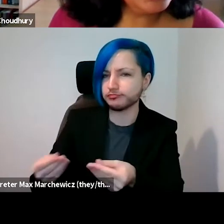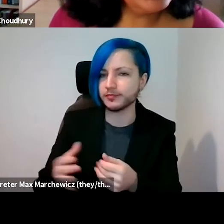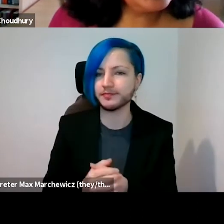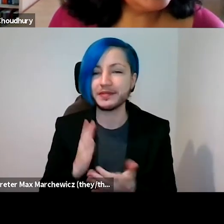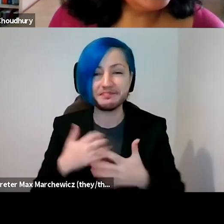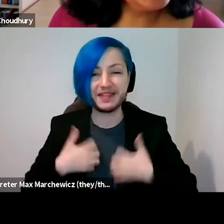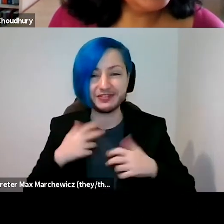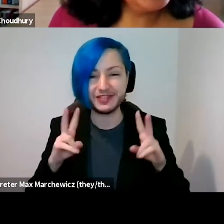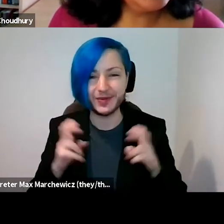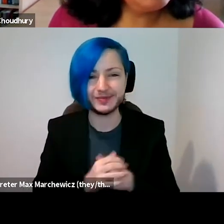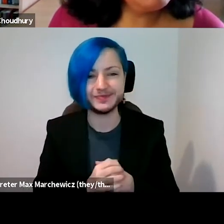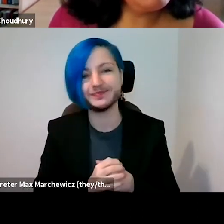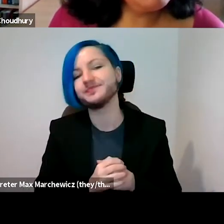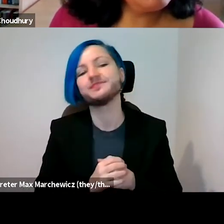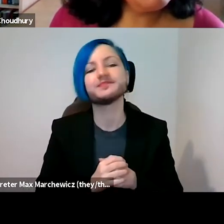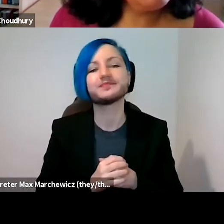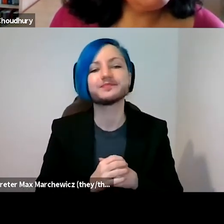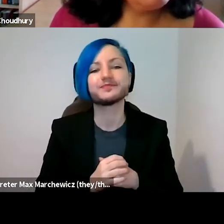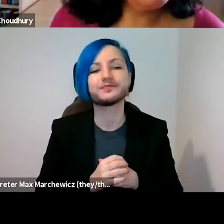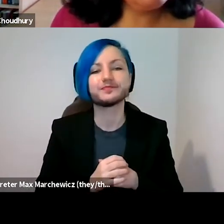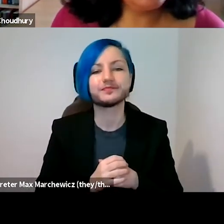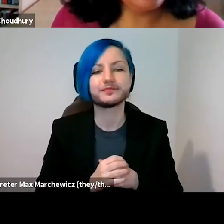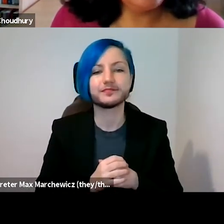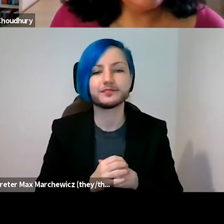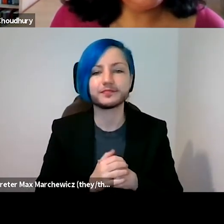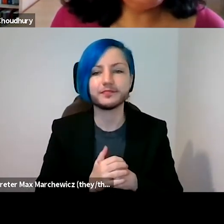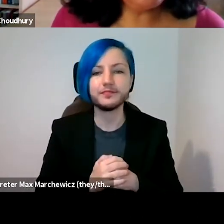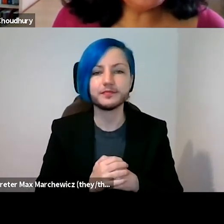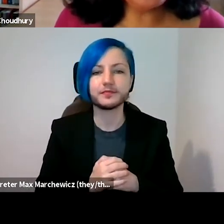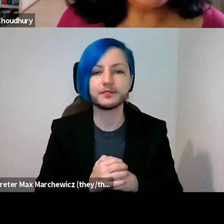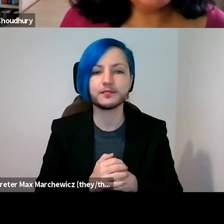She says, "There are braw shawls made at Paisley